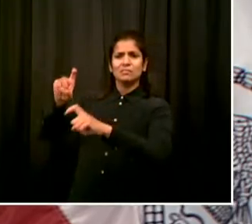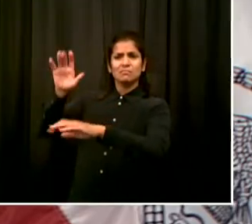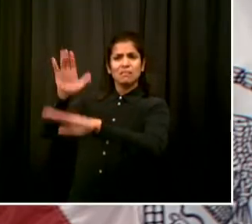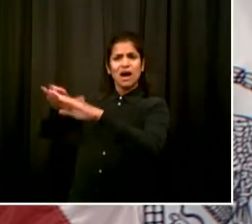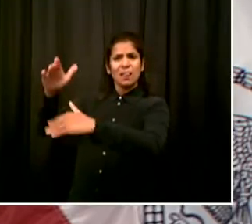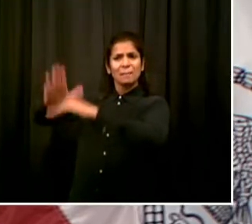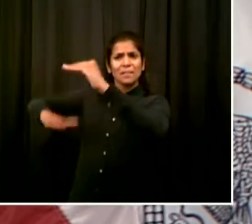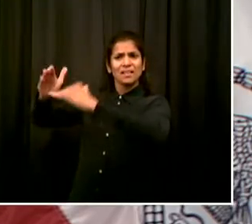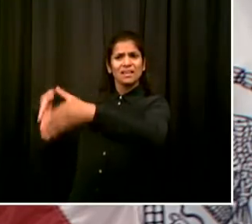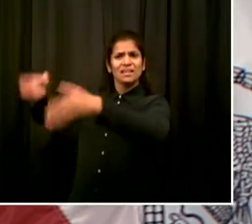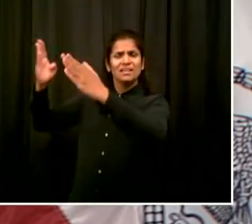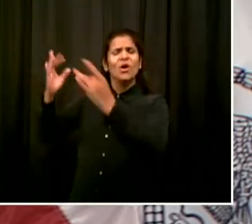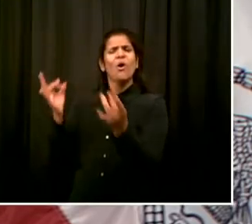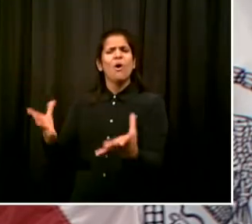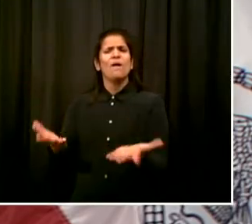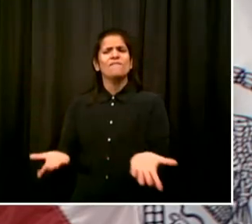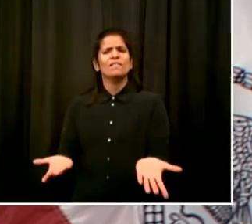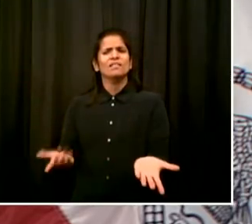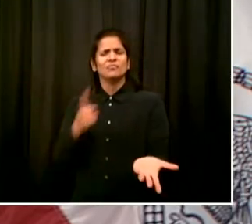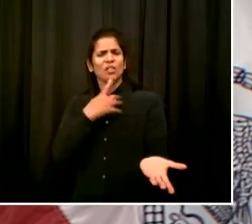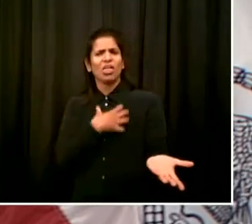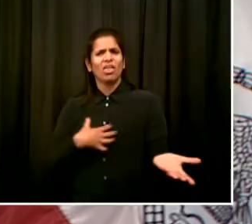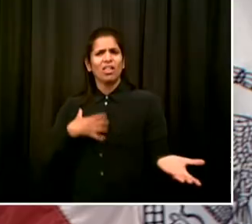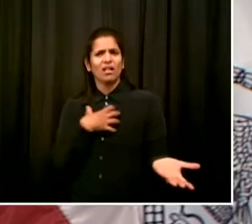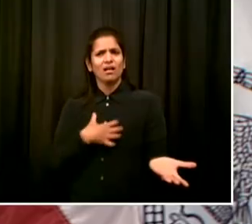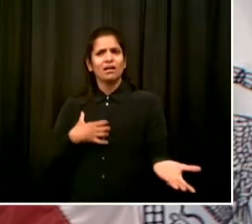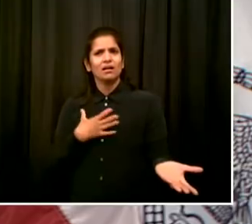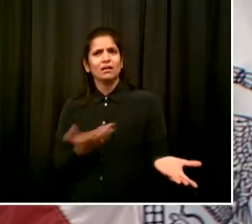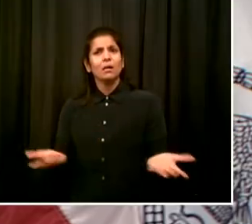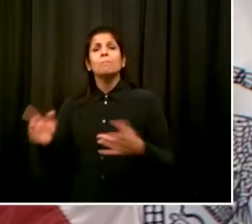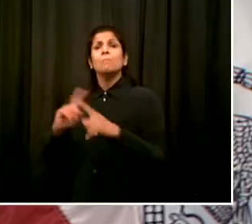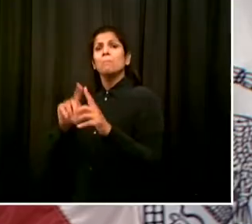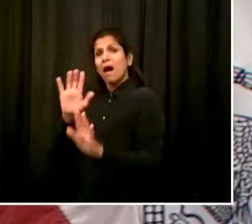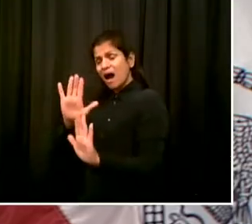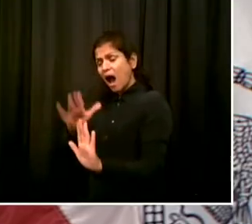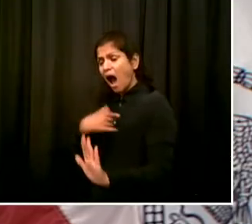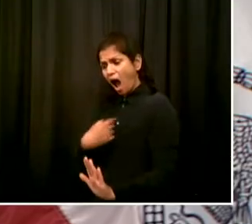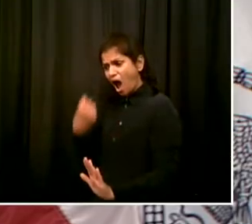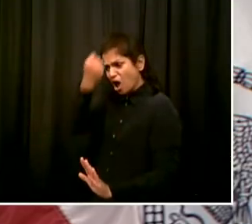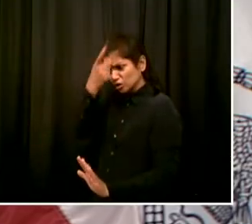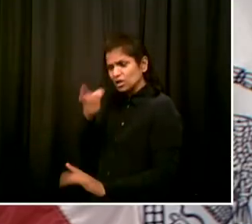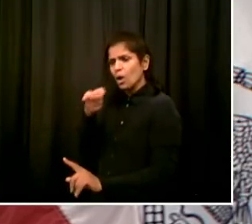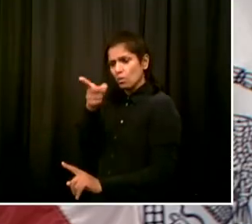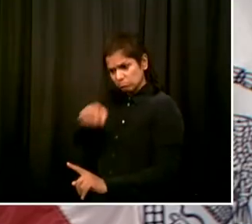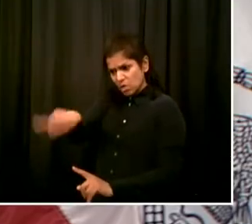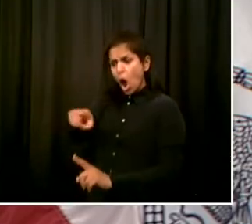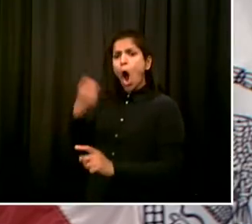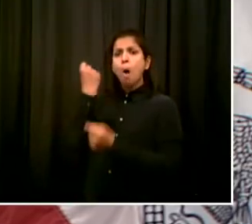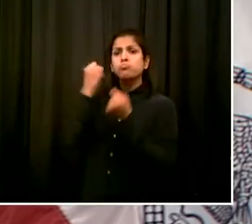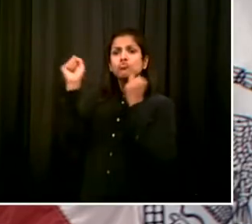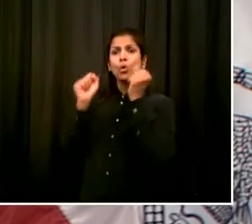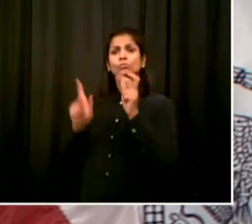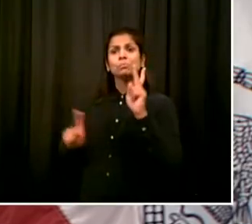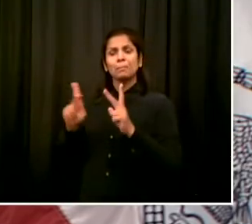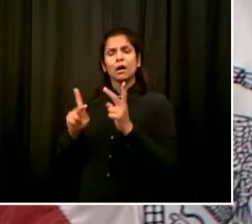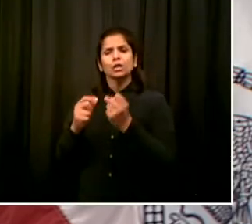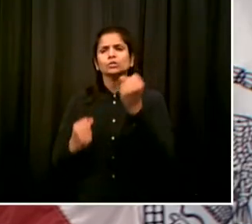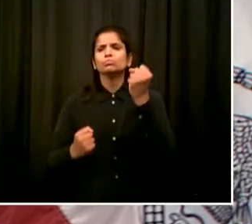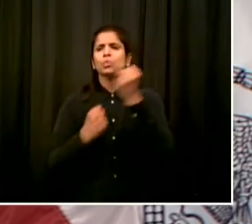ATTACKING PEOPLE OR POLICE OFFICERS. I THINK ANYONE WHO S IA PROTESTER THAT SAYS NASTY THINGS TO A